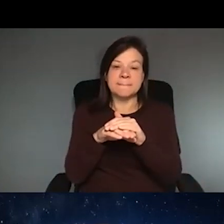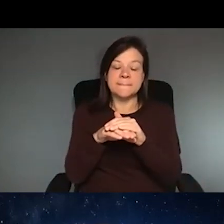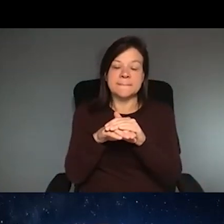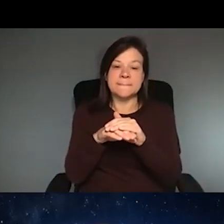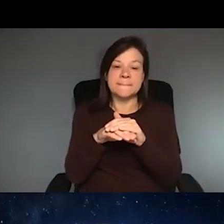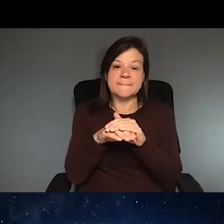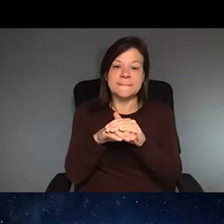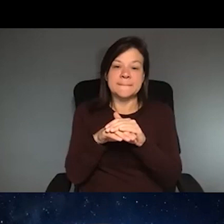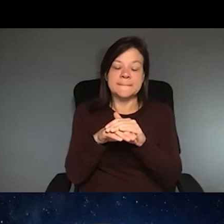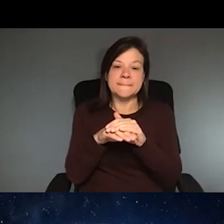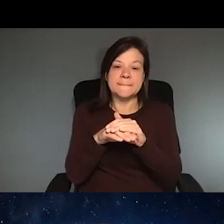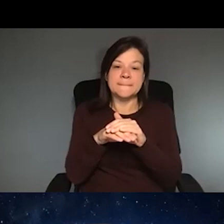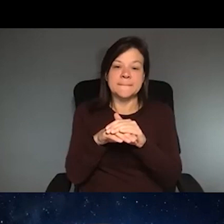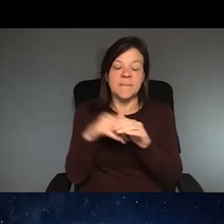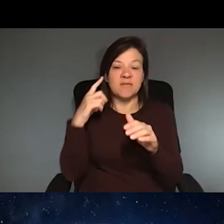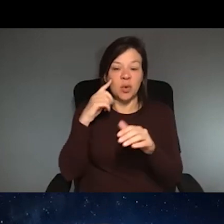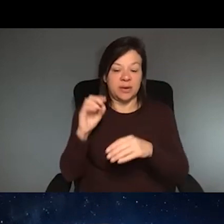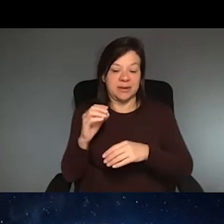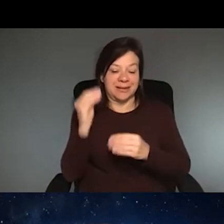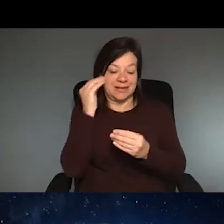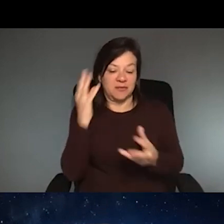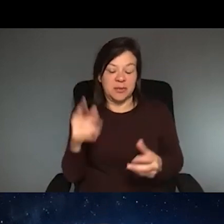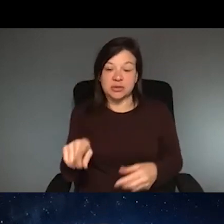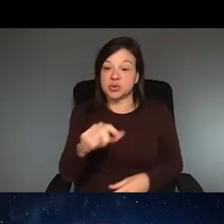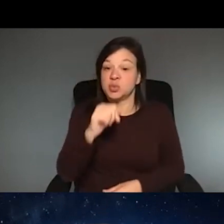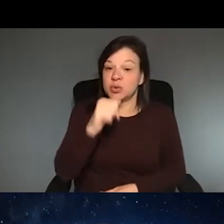WOULD NOT HAVE ON THE PUBLIC-FACING SIDE.